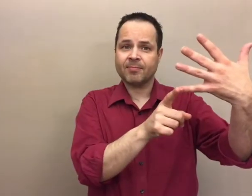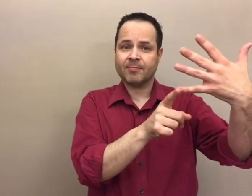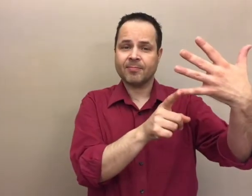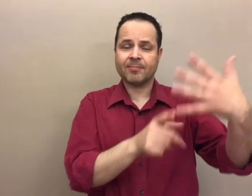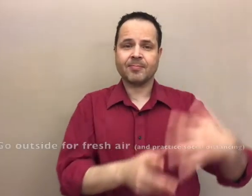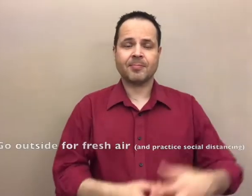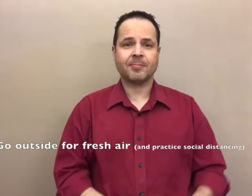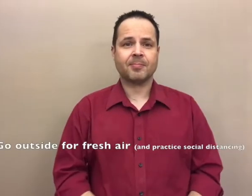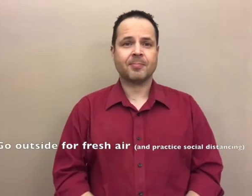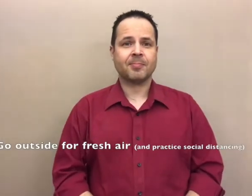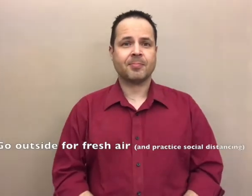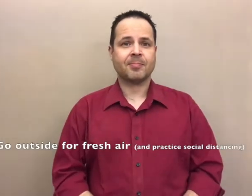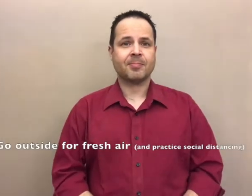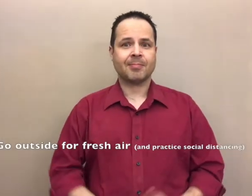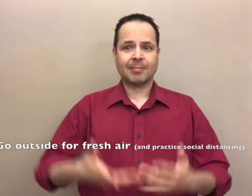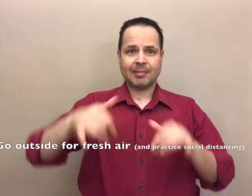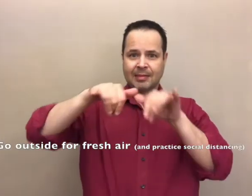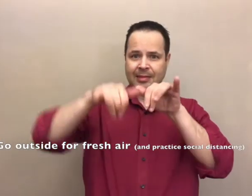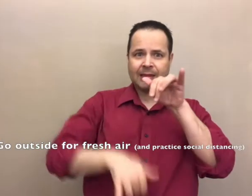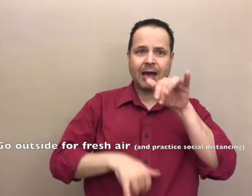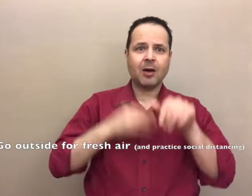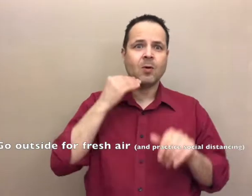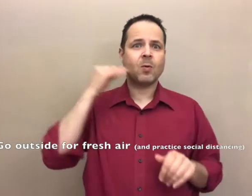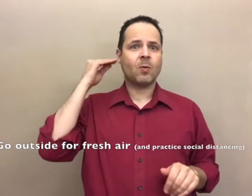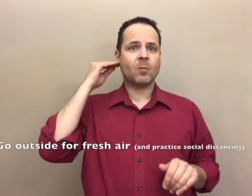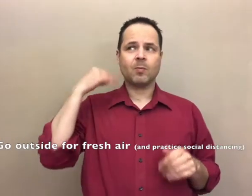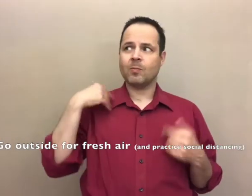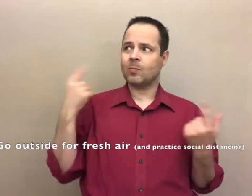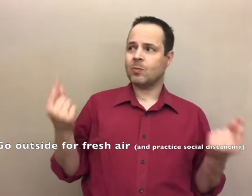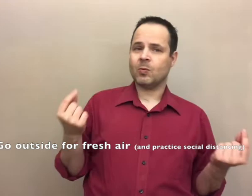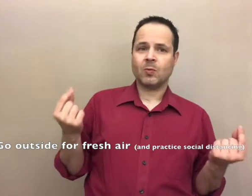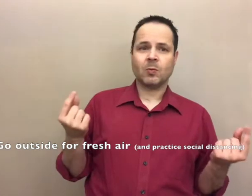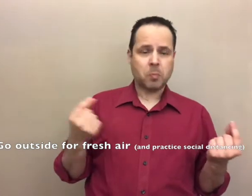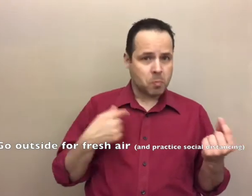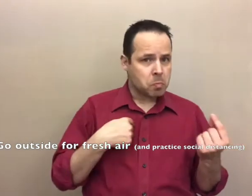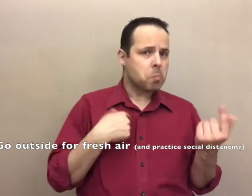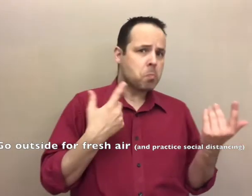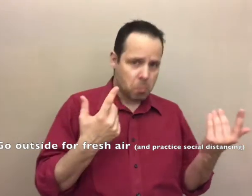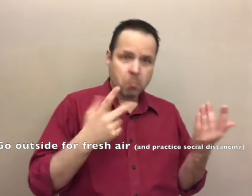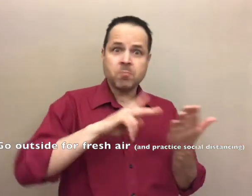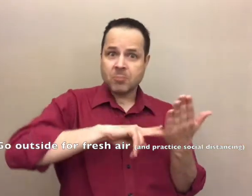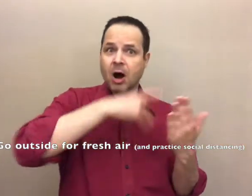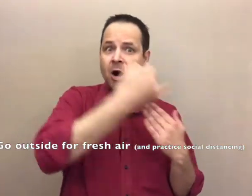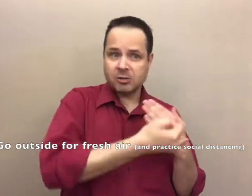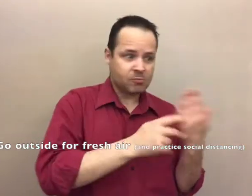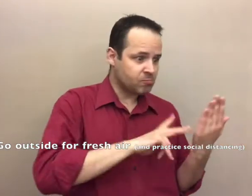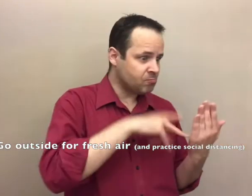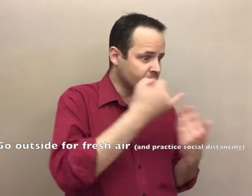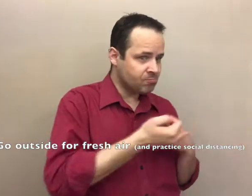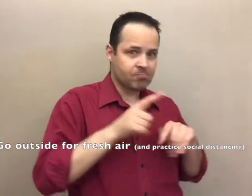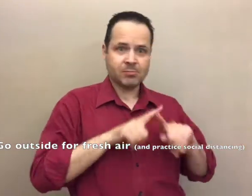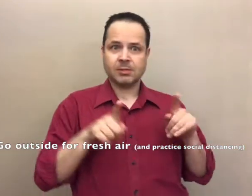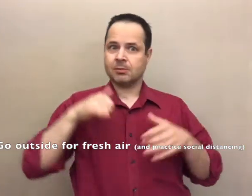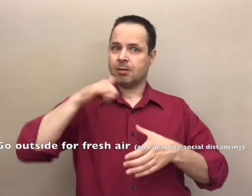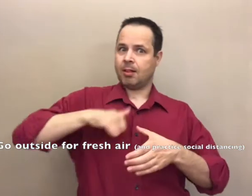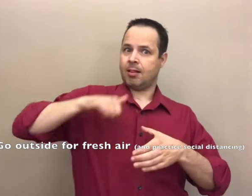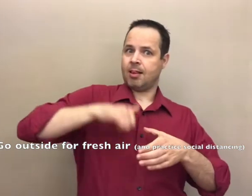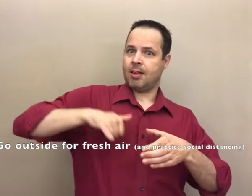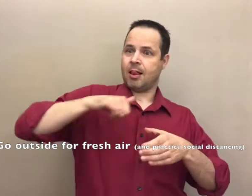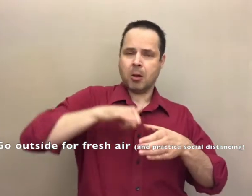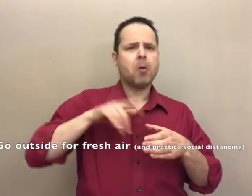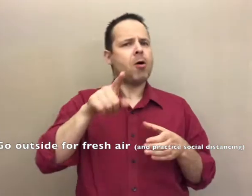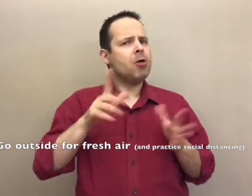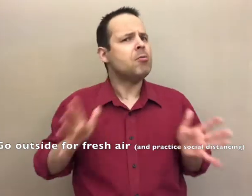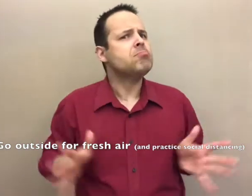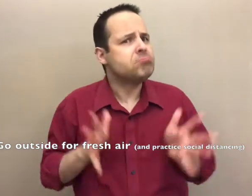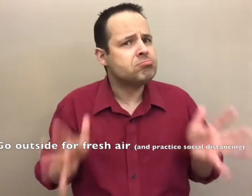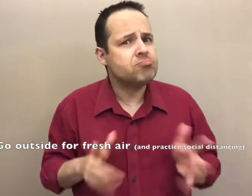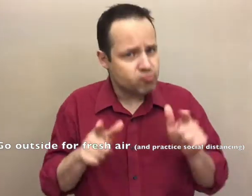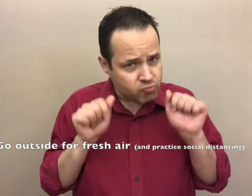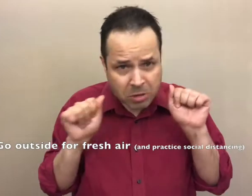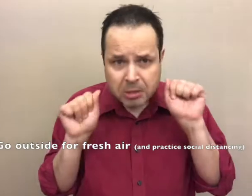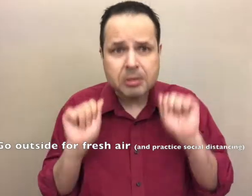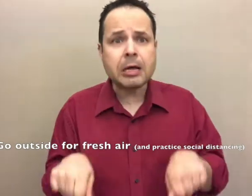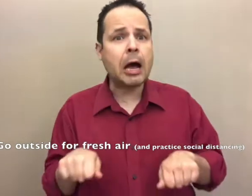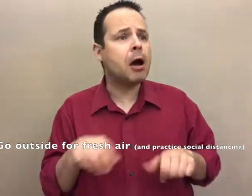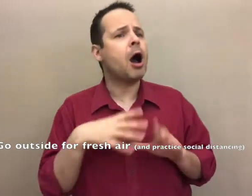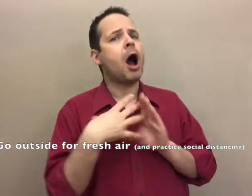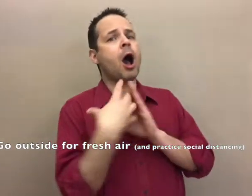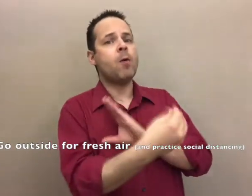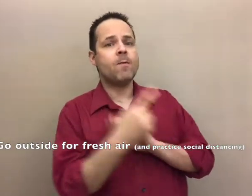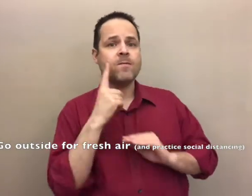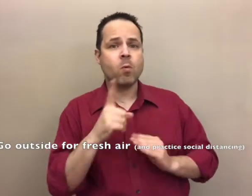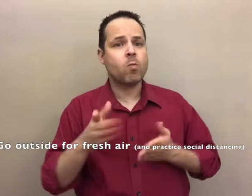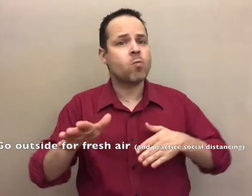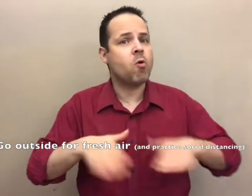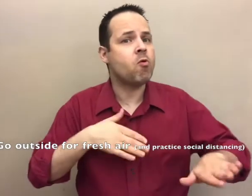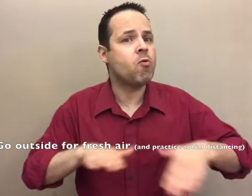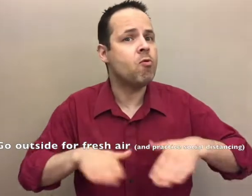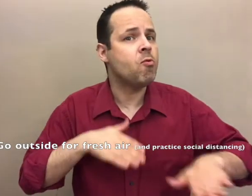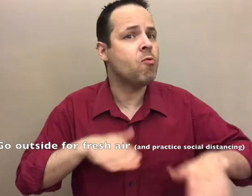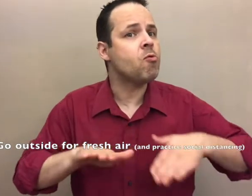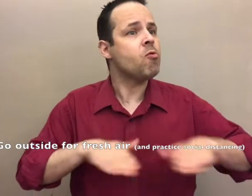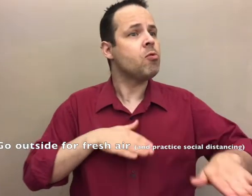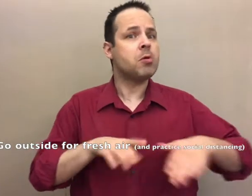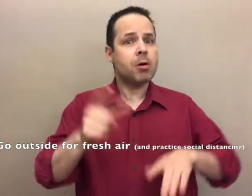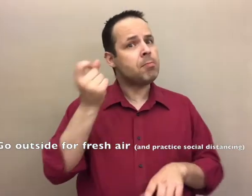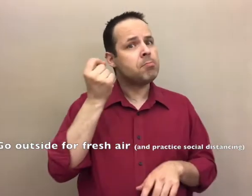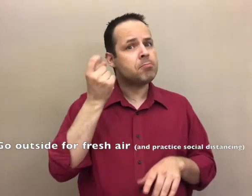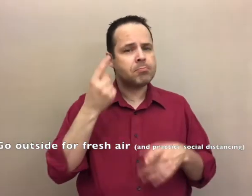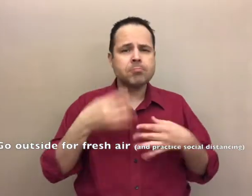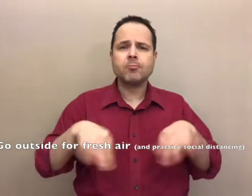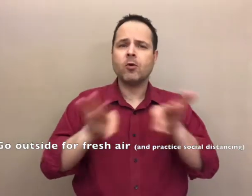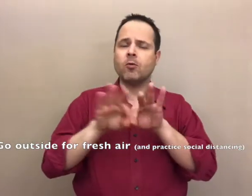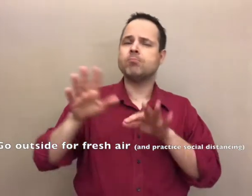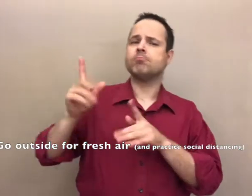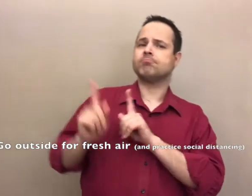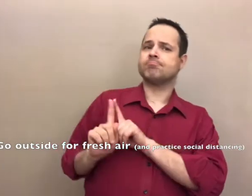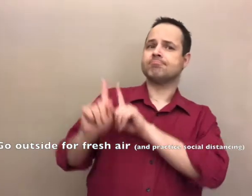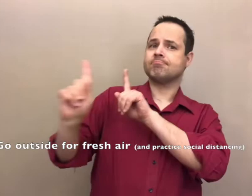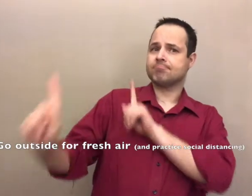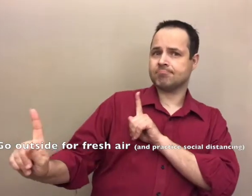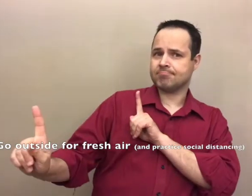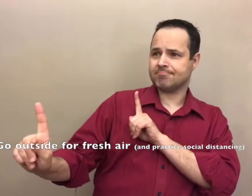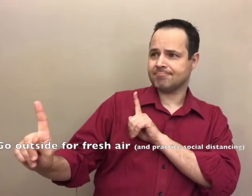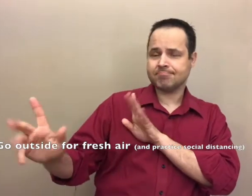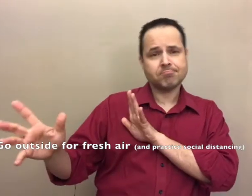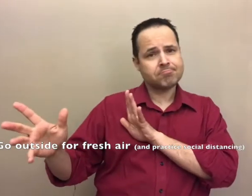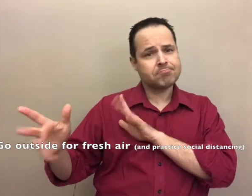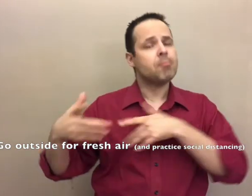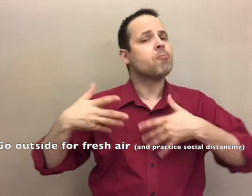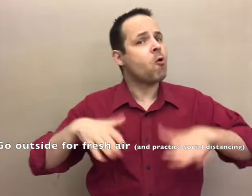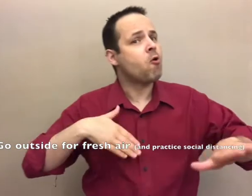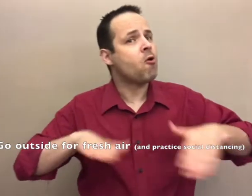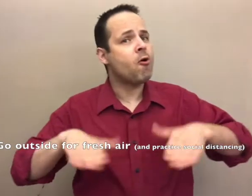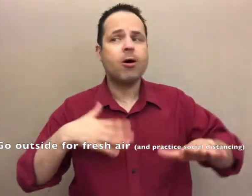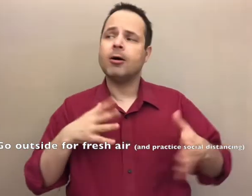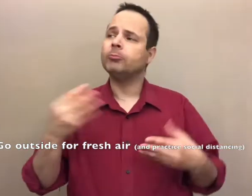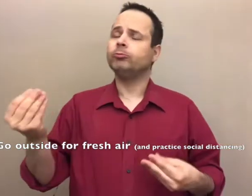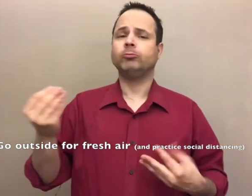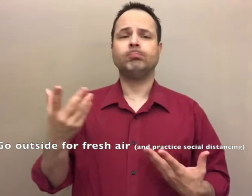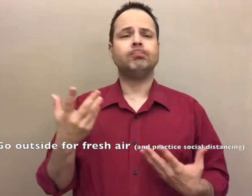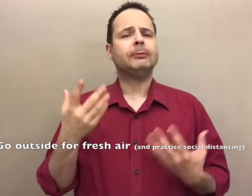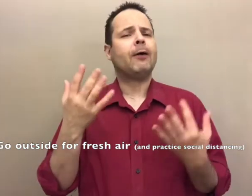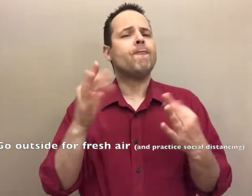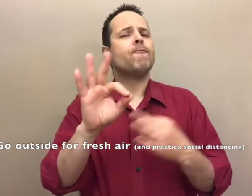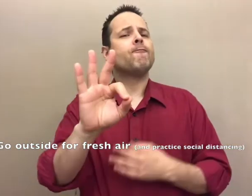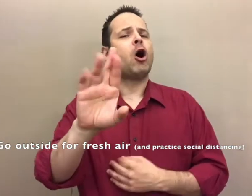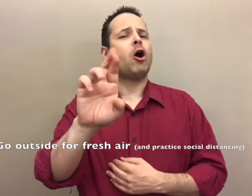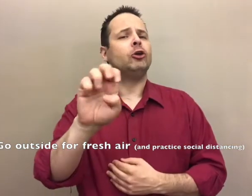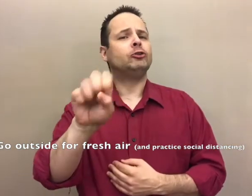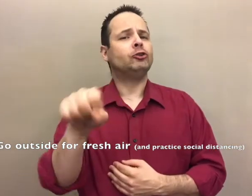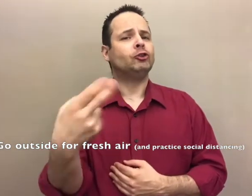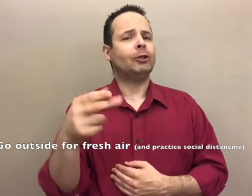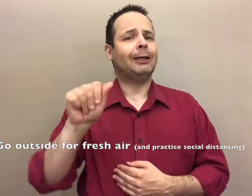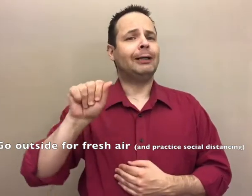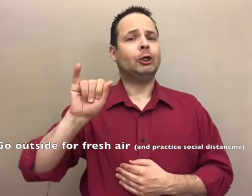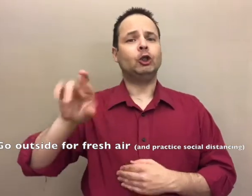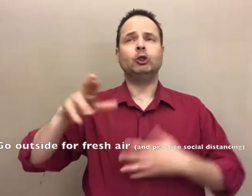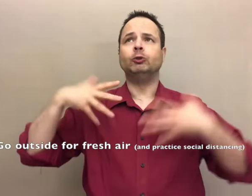Fifth tip: You would find yourself staying at home a lots. You can get go outside a walk for fresh air while practicing social distancing.